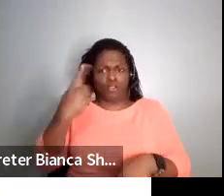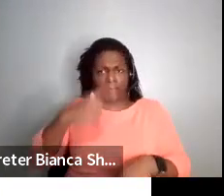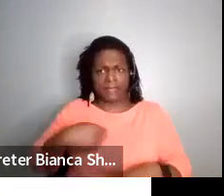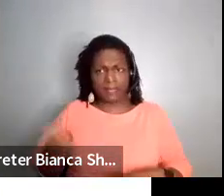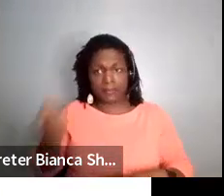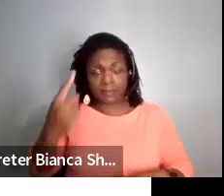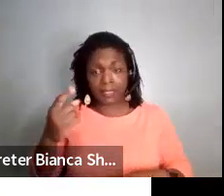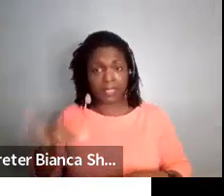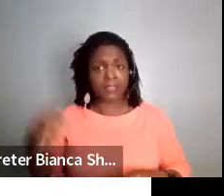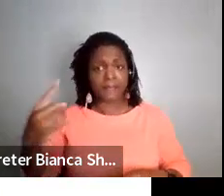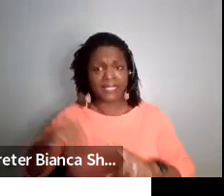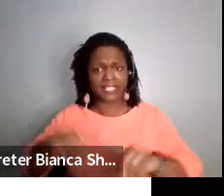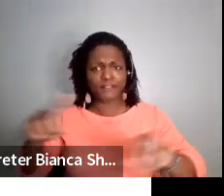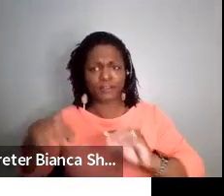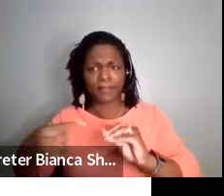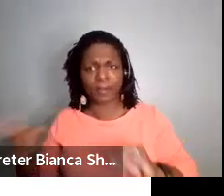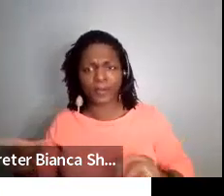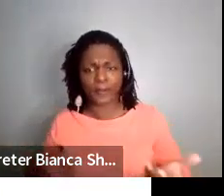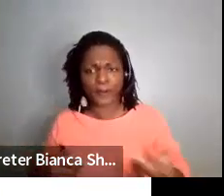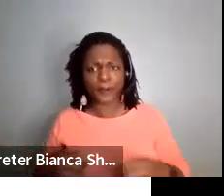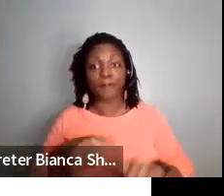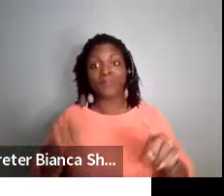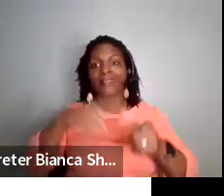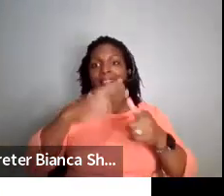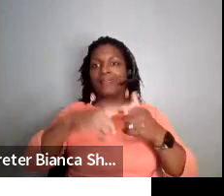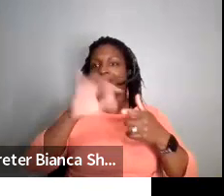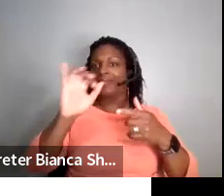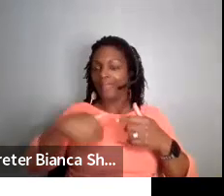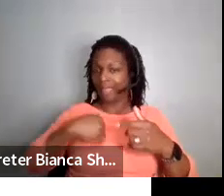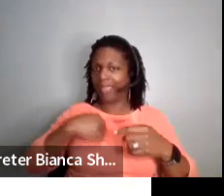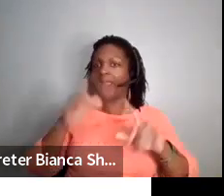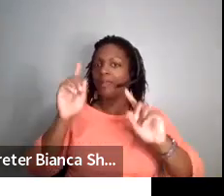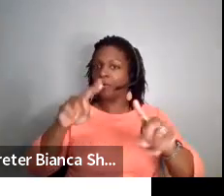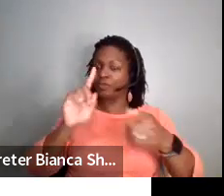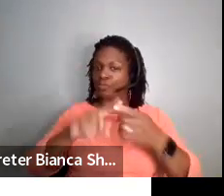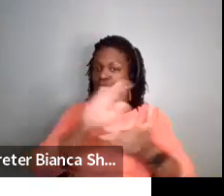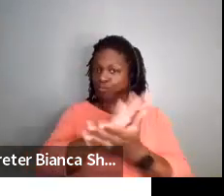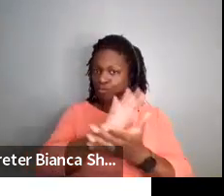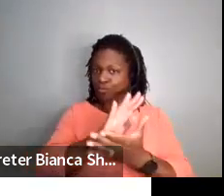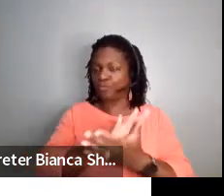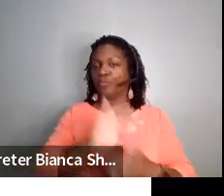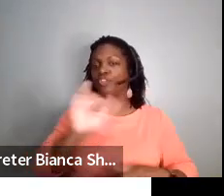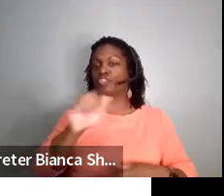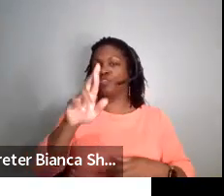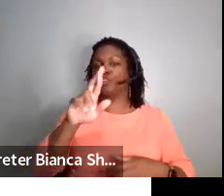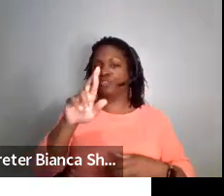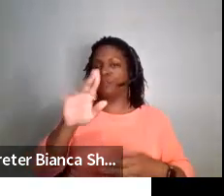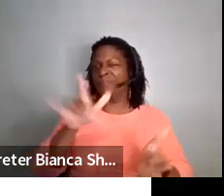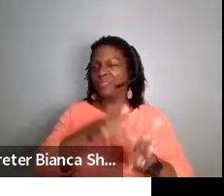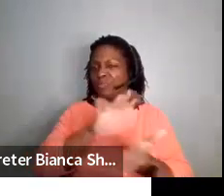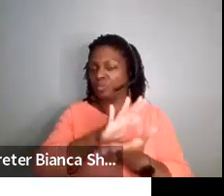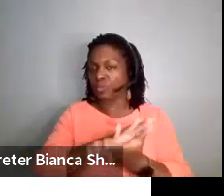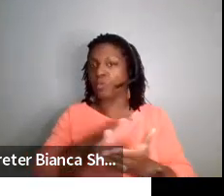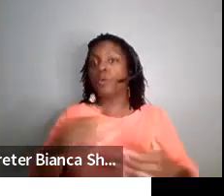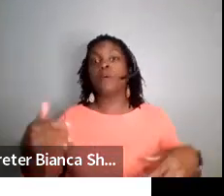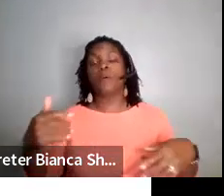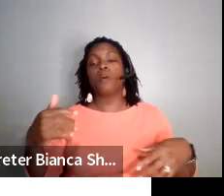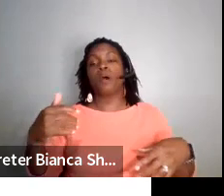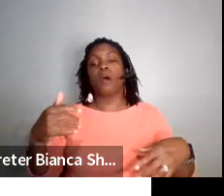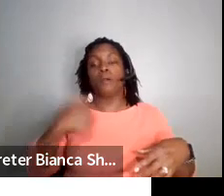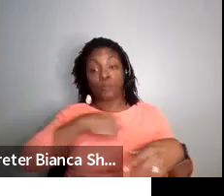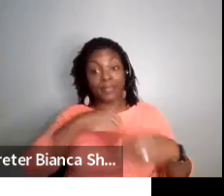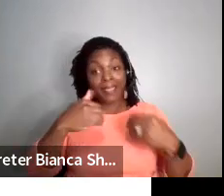As I moved up in school in Junior High, joined our class, who had a very visible disability.